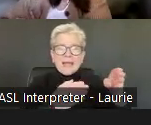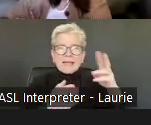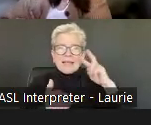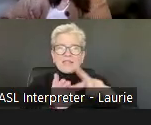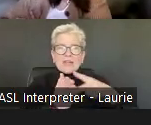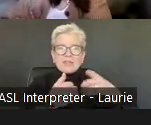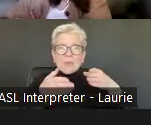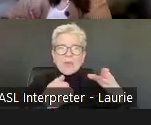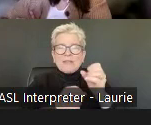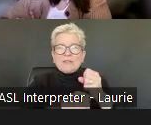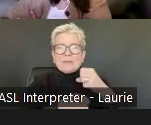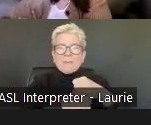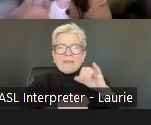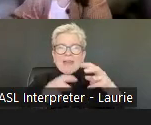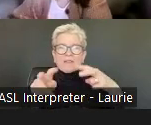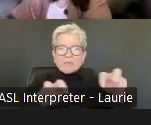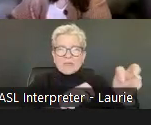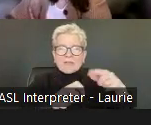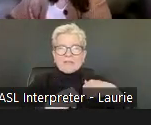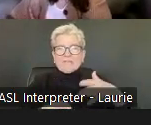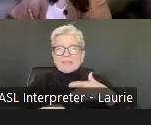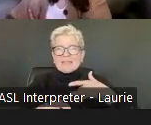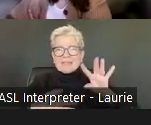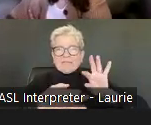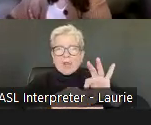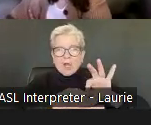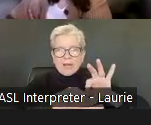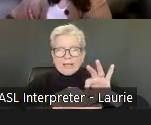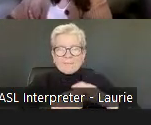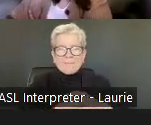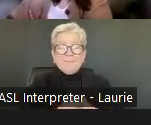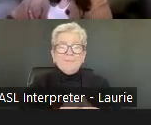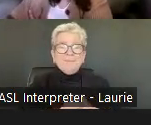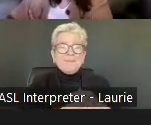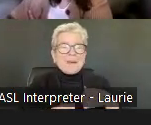that transition convey a sense of belonging. And I wanted him to be able to share that